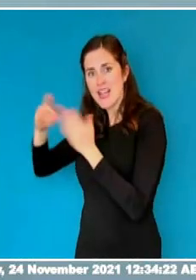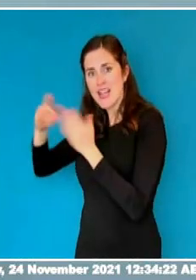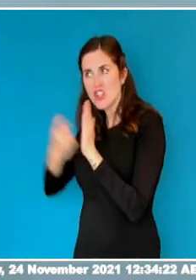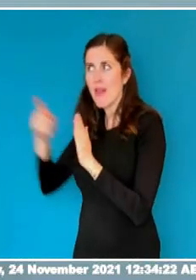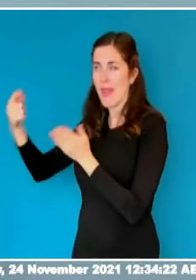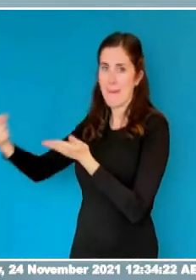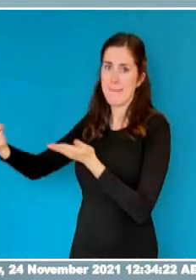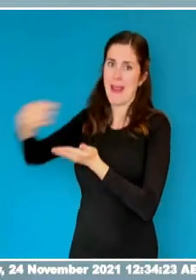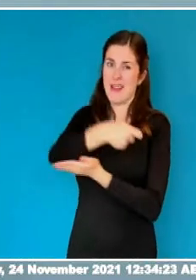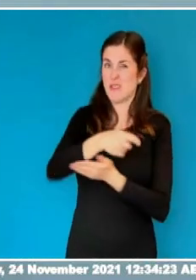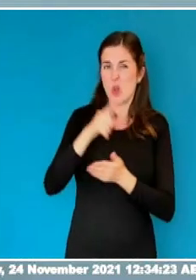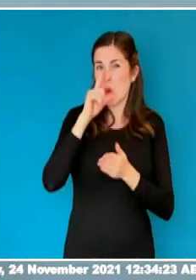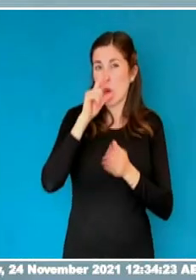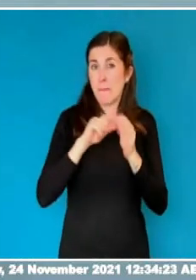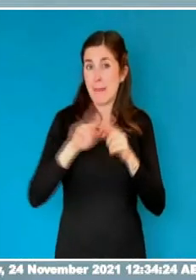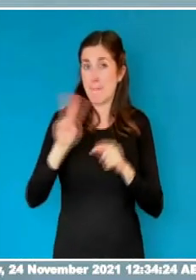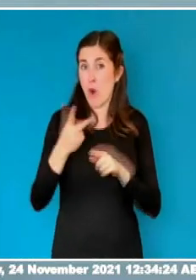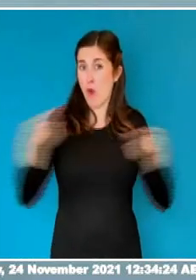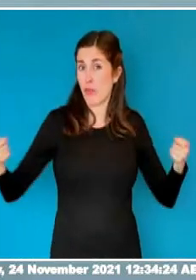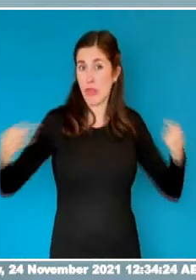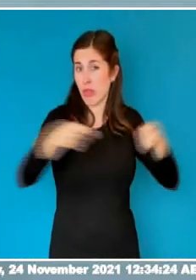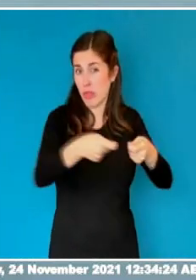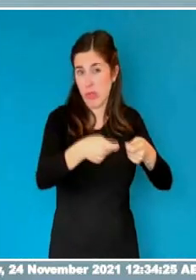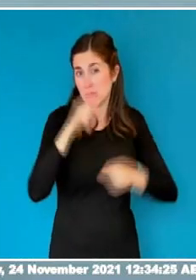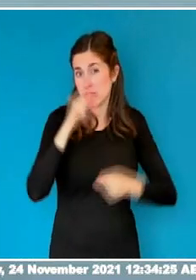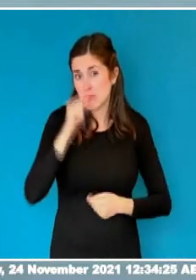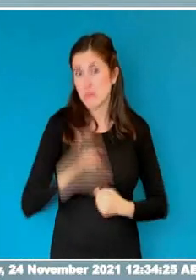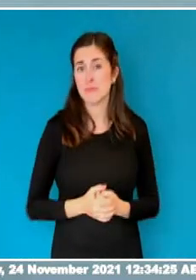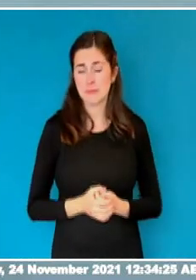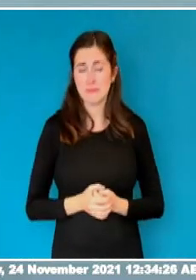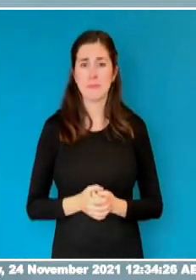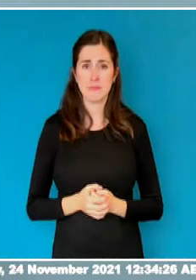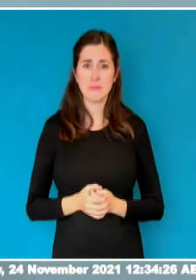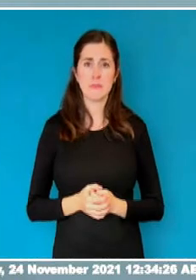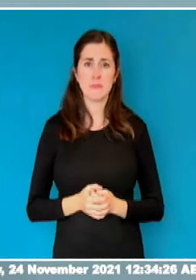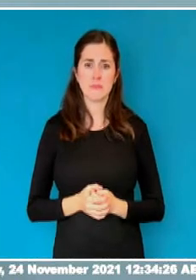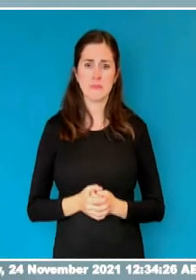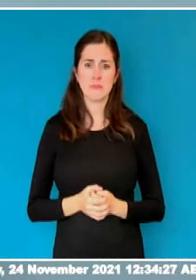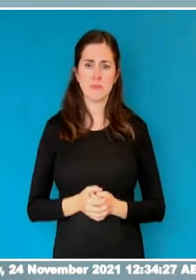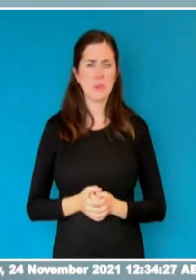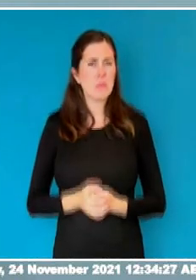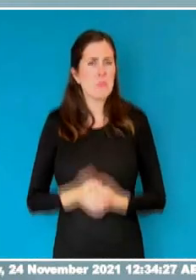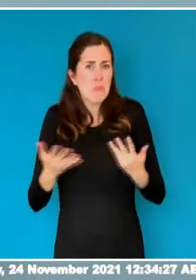What kinds of things would not be paid for at the local area?